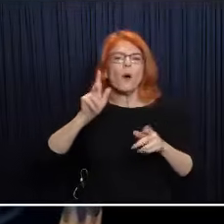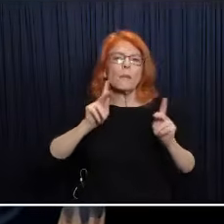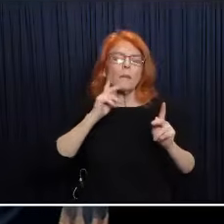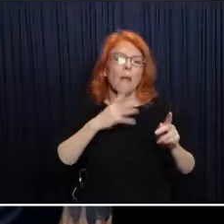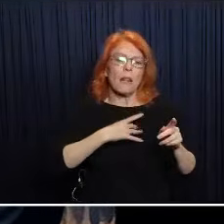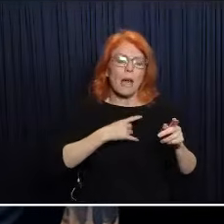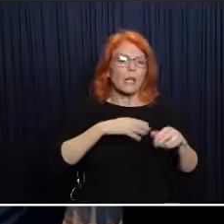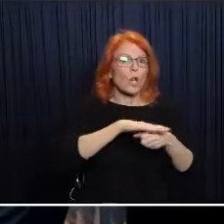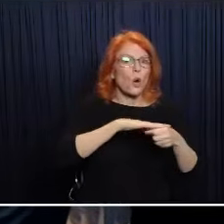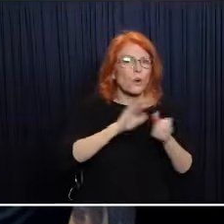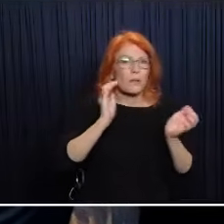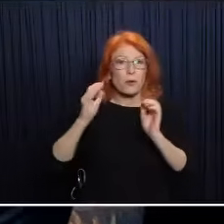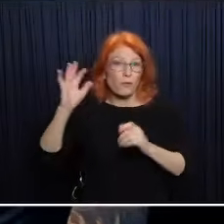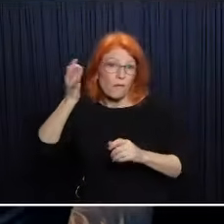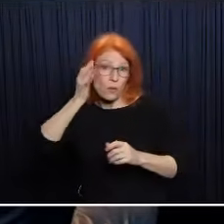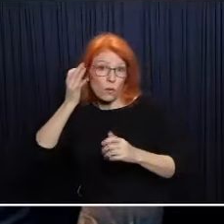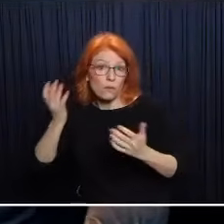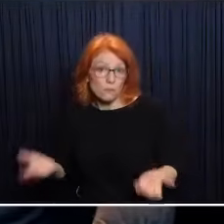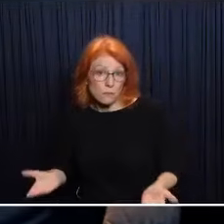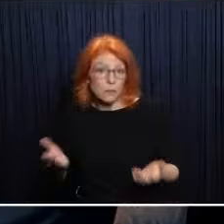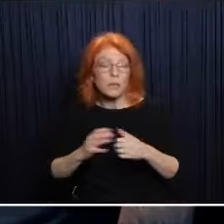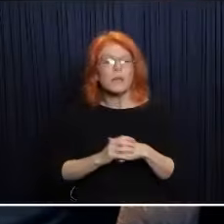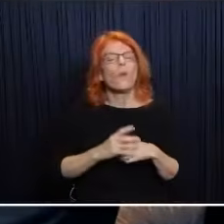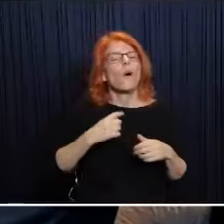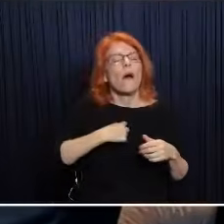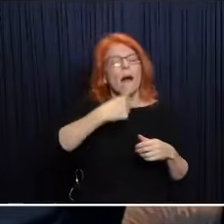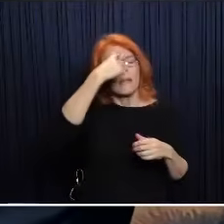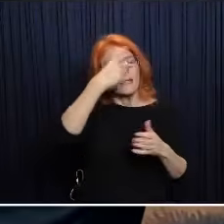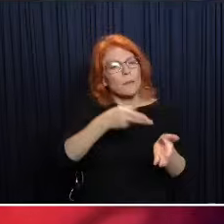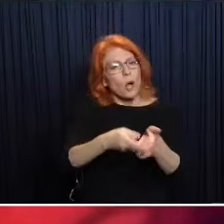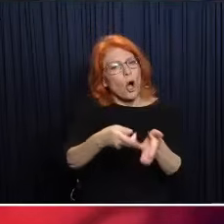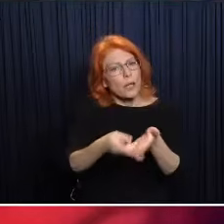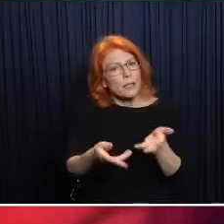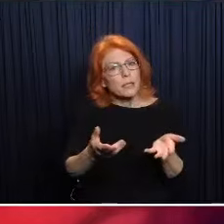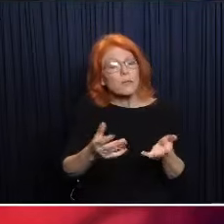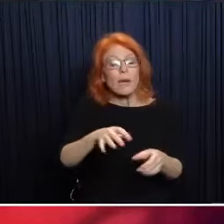OFFICIALS ARE IN CHARGE OPPOSED